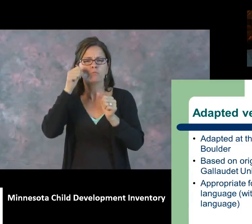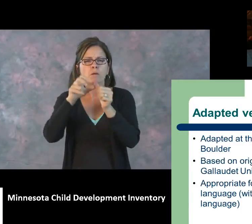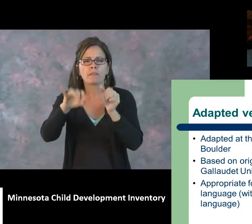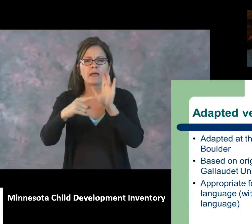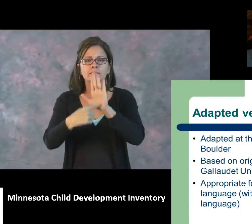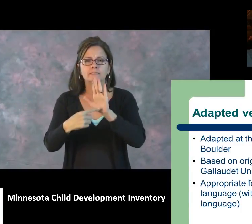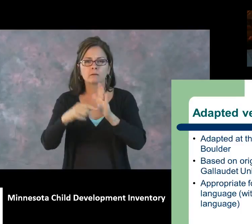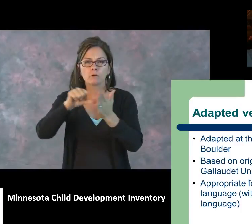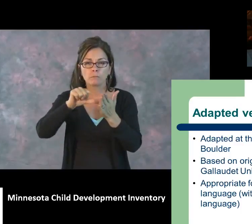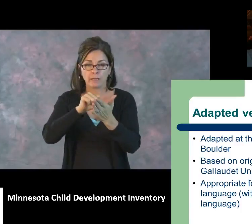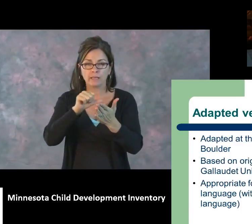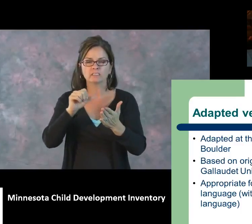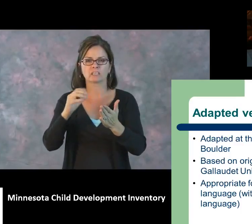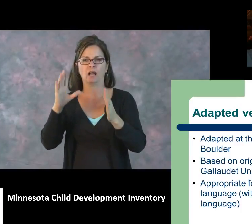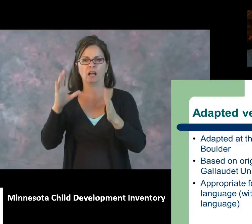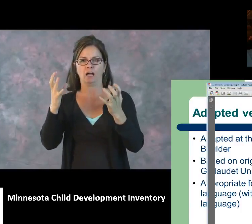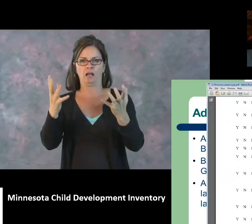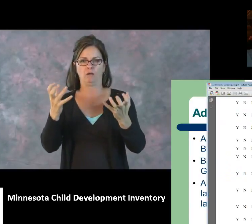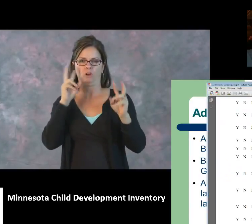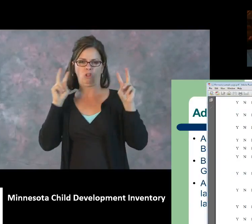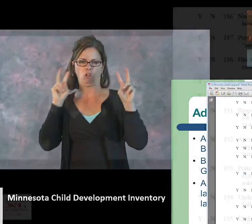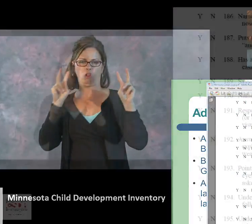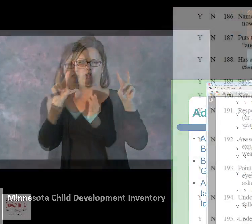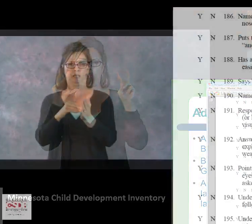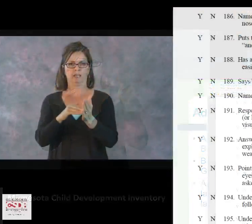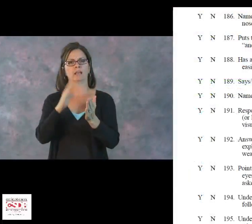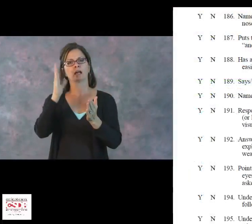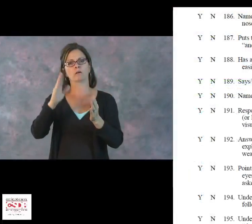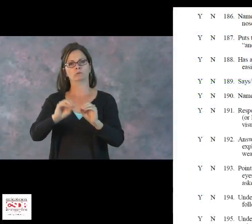I'll give you an idea of what these adaptations look like.